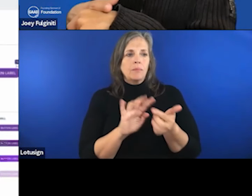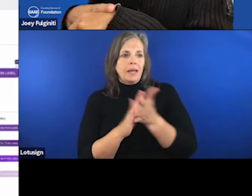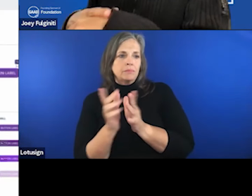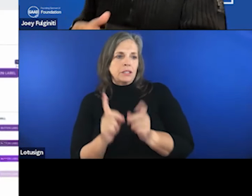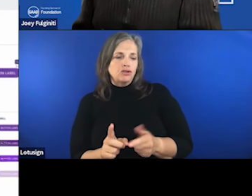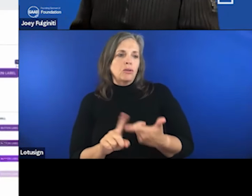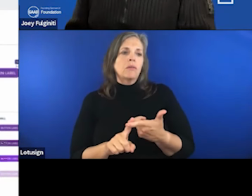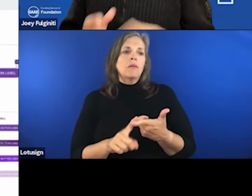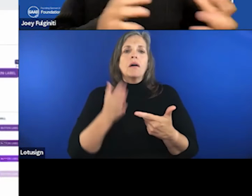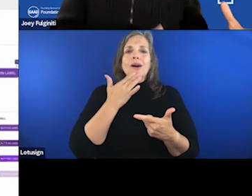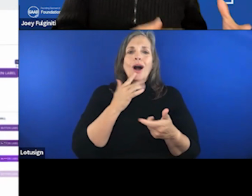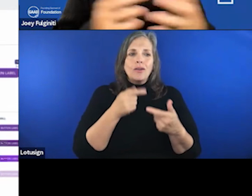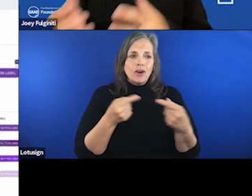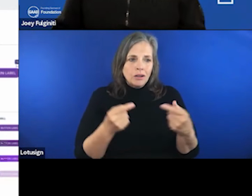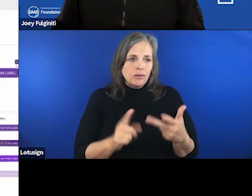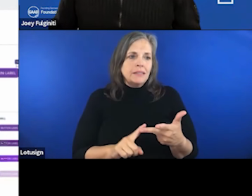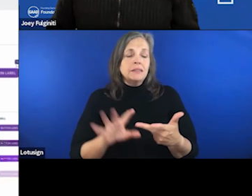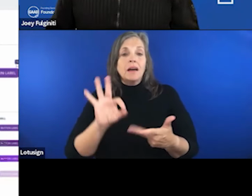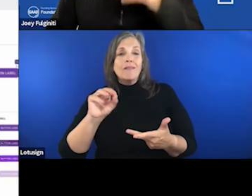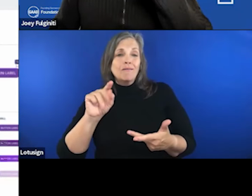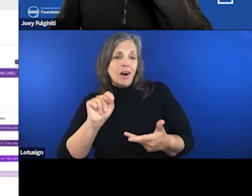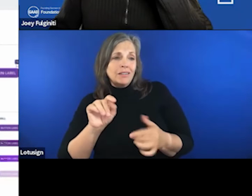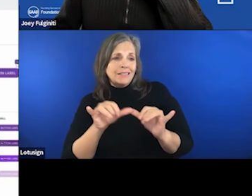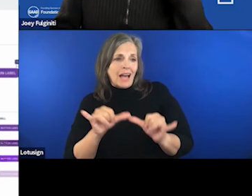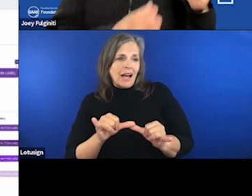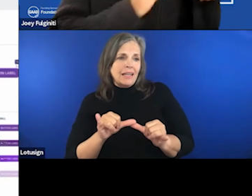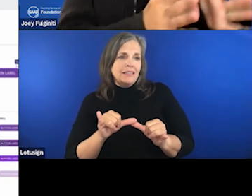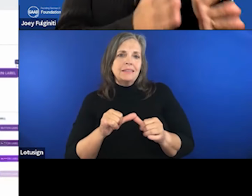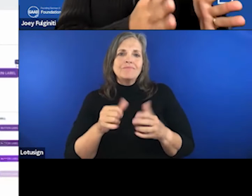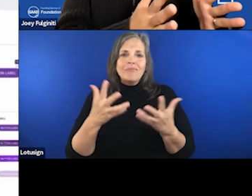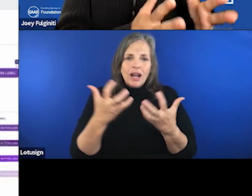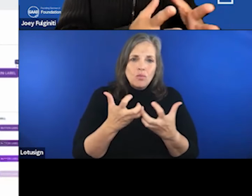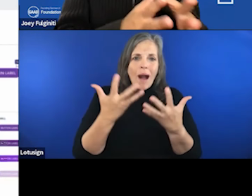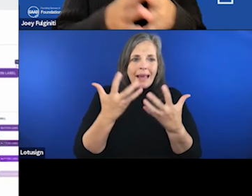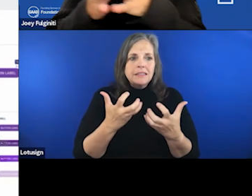they have to convert the style from the tool kit so the toolkit's pretty much accessified but as